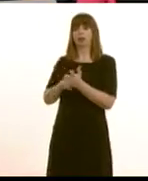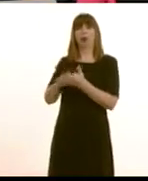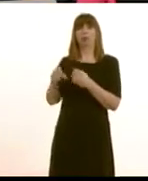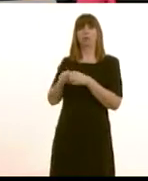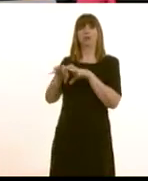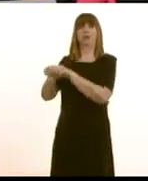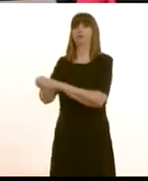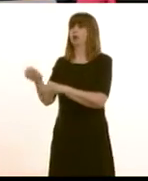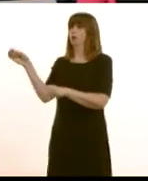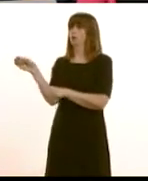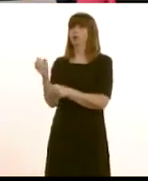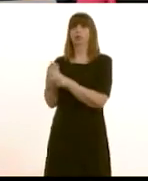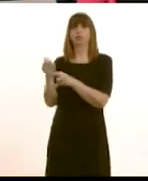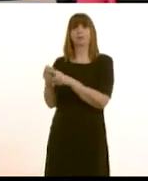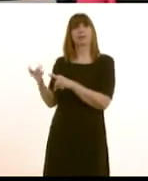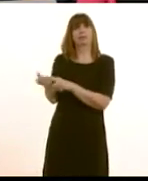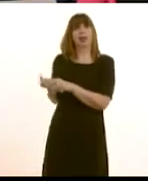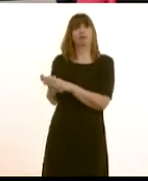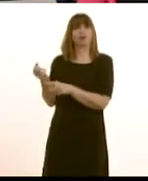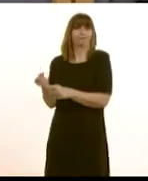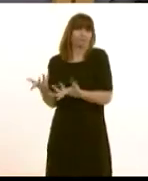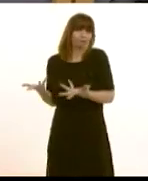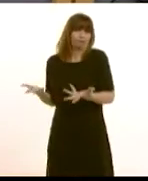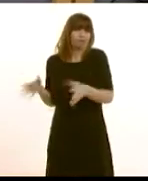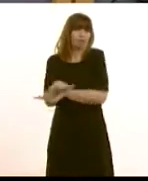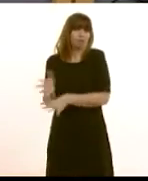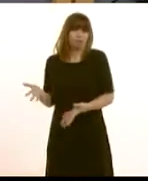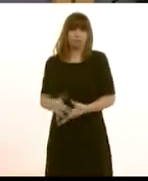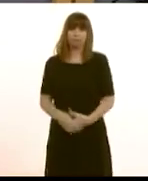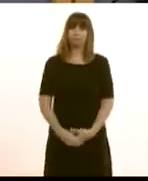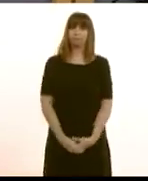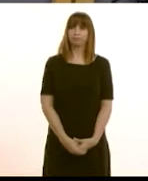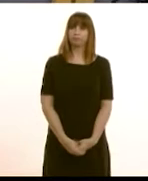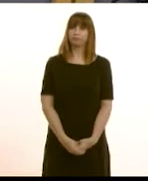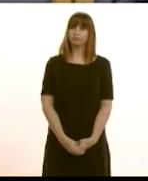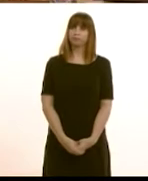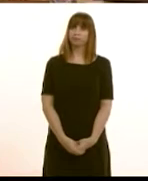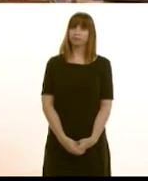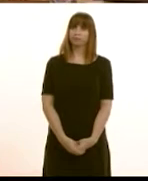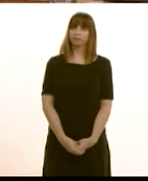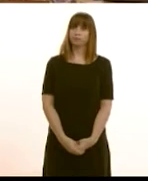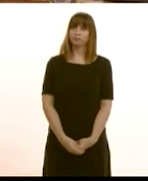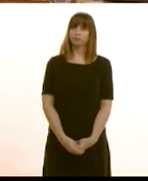GPs are then put in place. Mike Hedges: 6. A wnaiff y Prif Weinidog ddatganiad